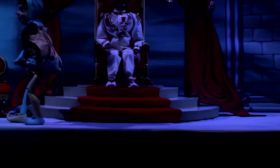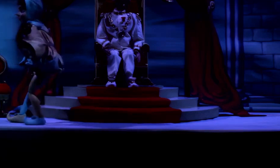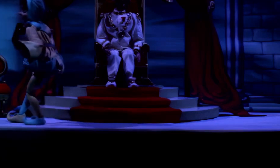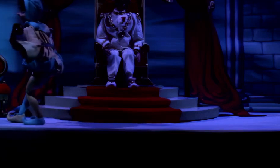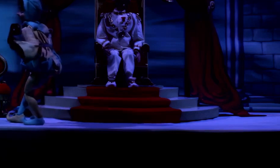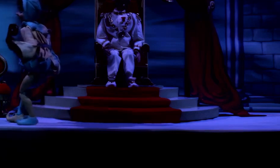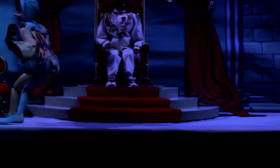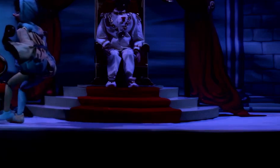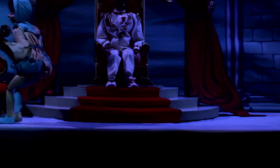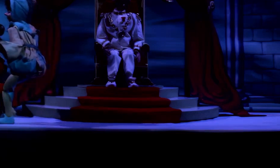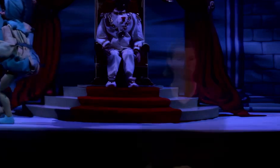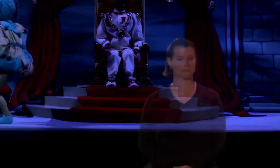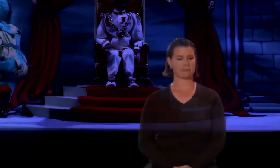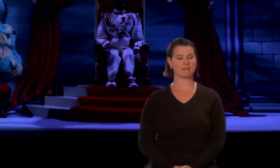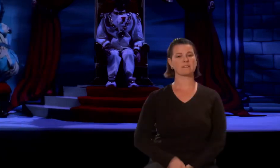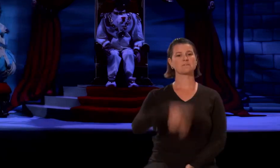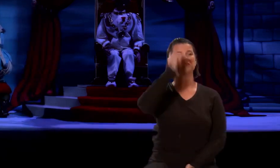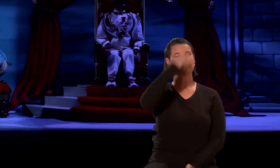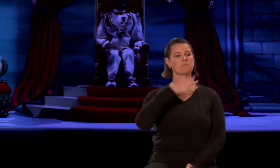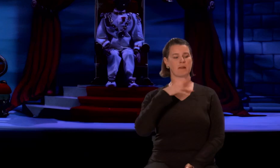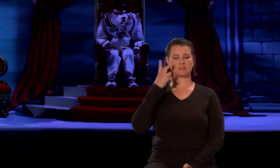[narrator] The Court Jester saw that the girl was asleep.